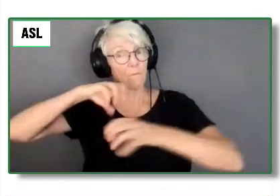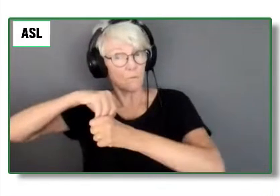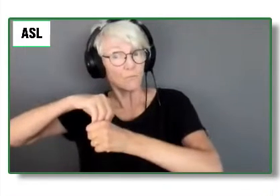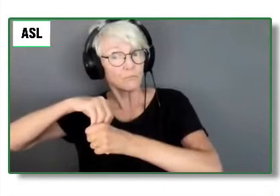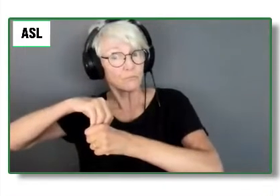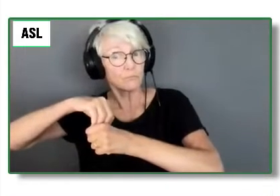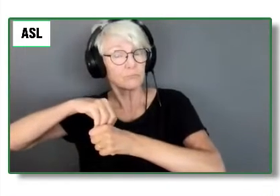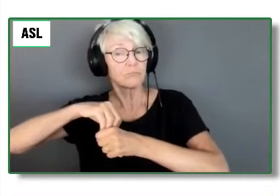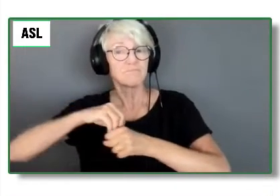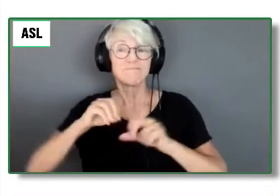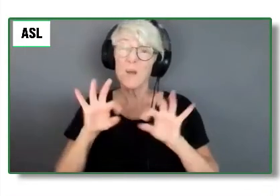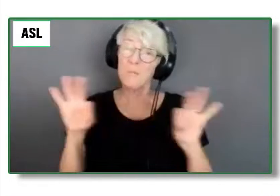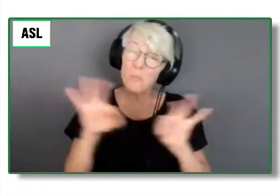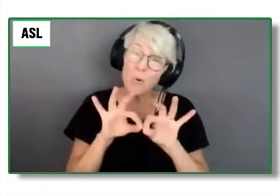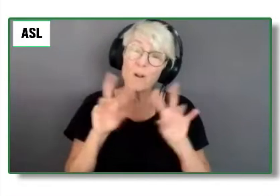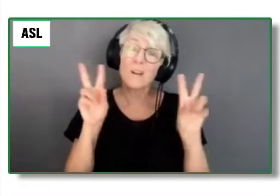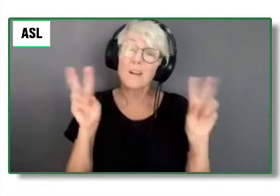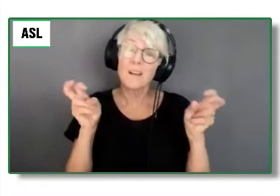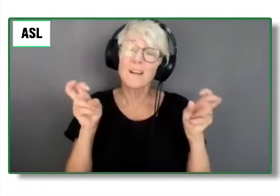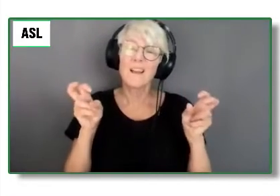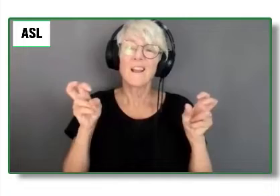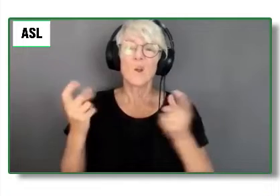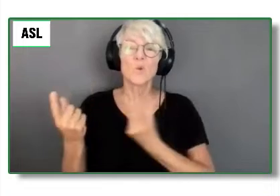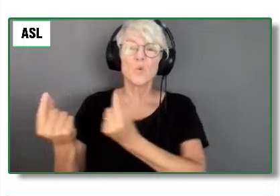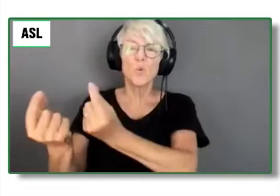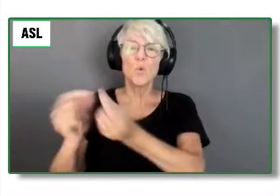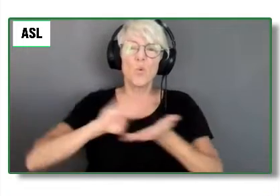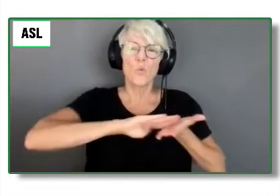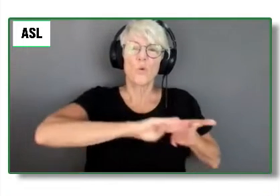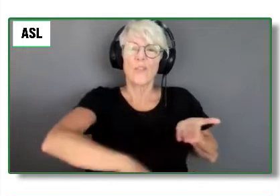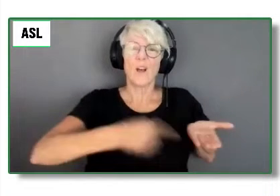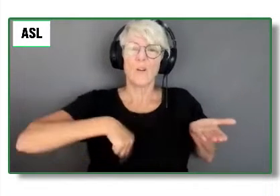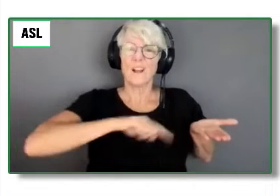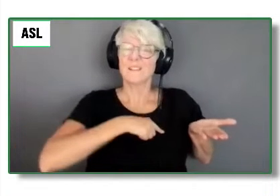without us. This has resulted in greater access.